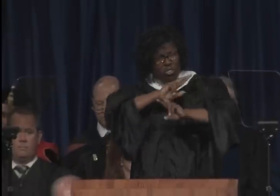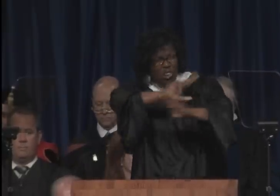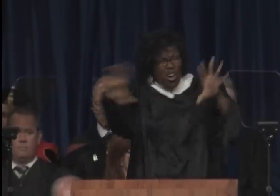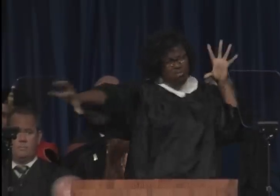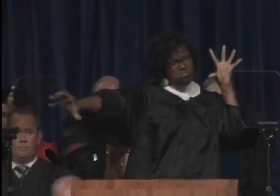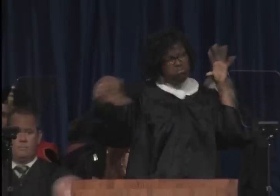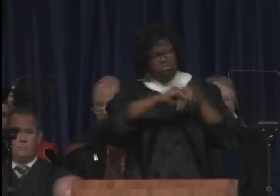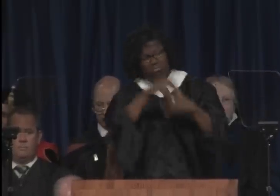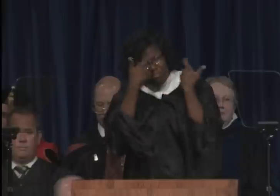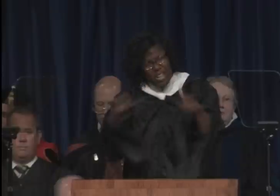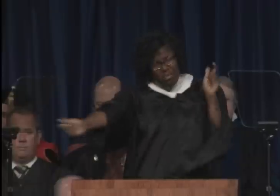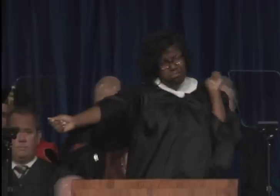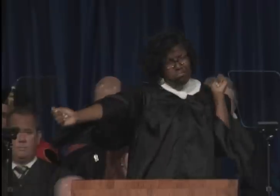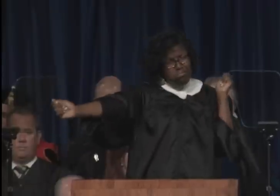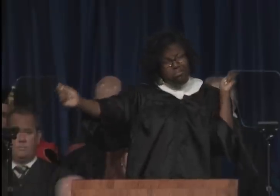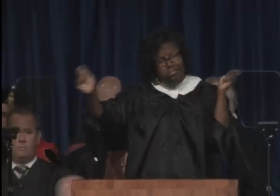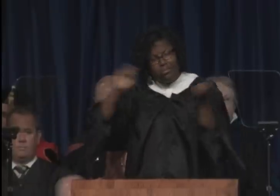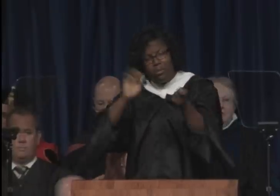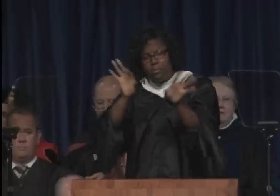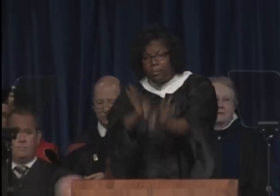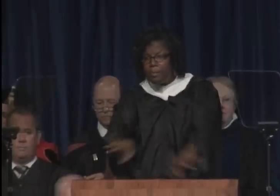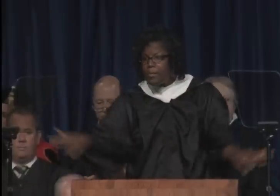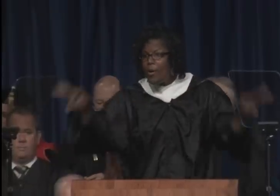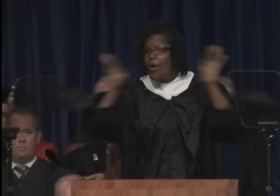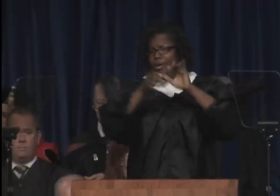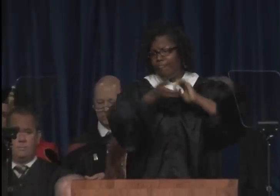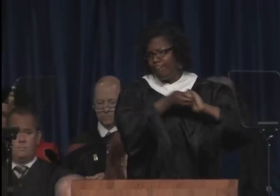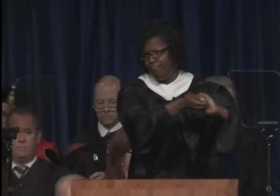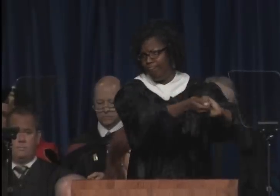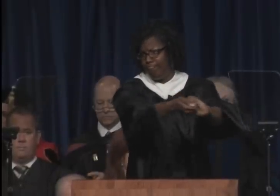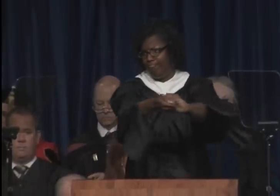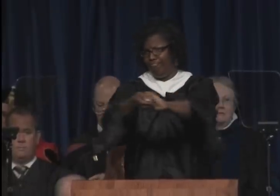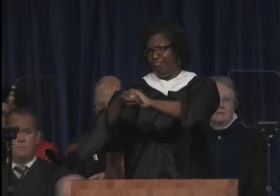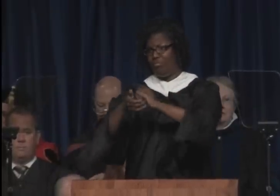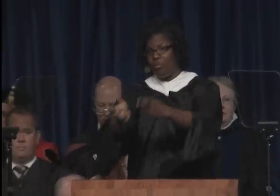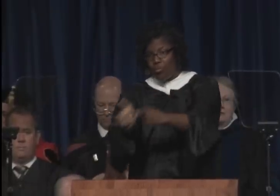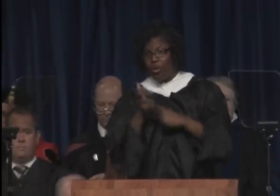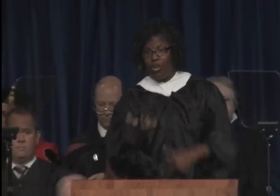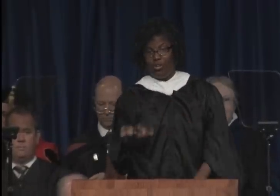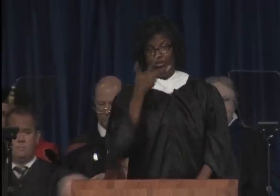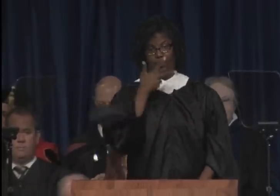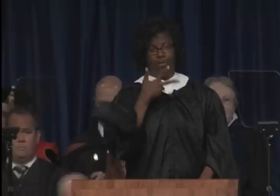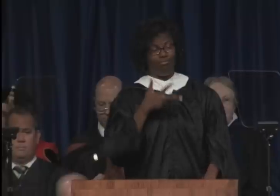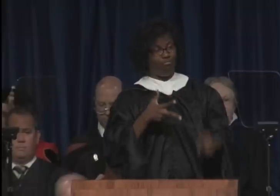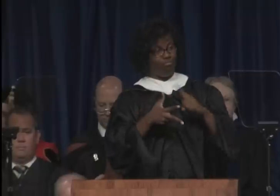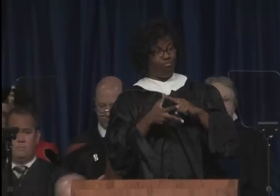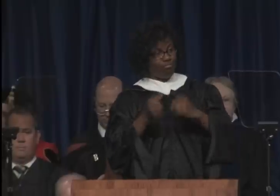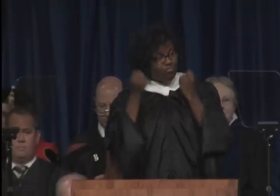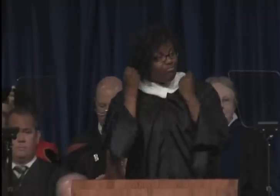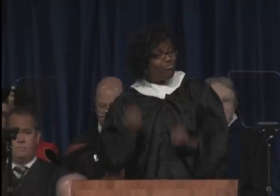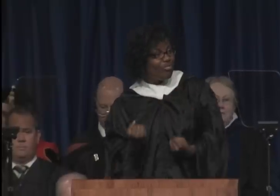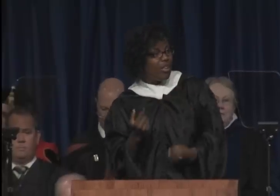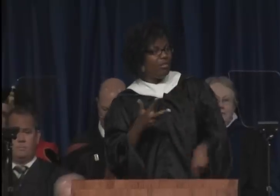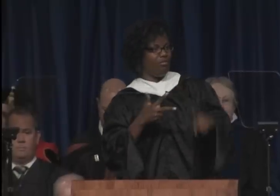into agents of social justice and that we will be part of a transformative social change within our society.